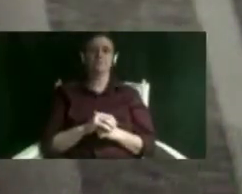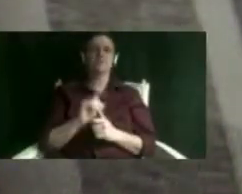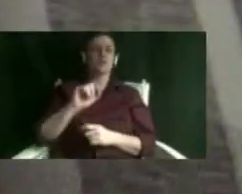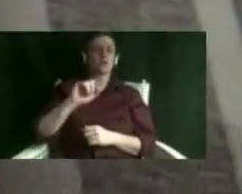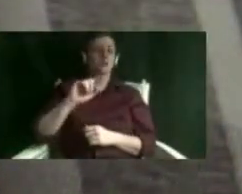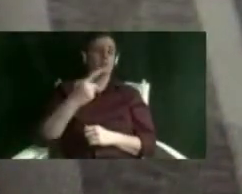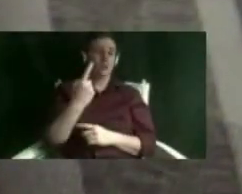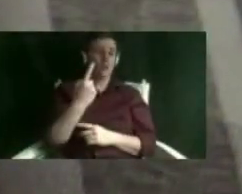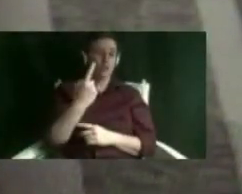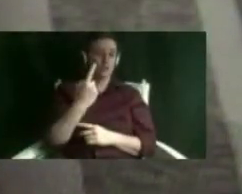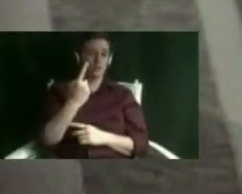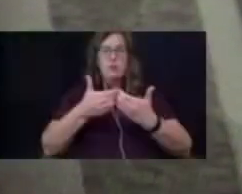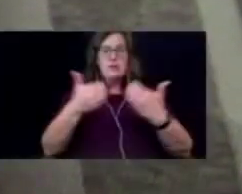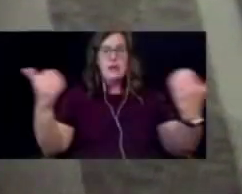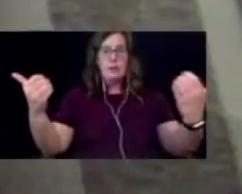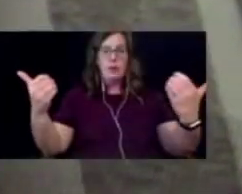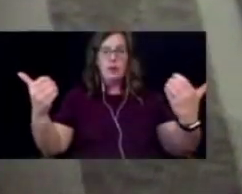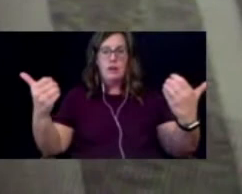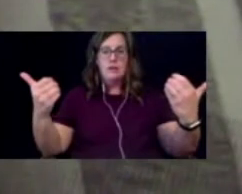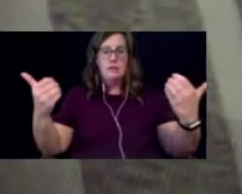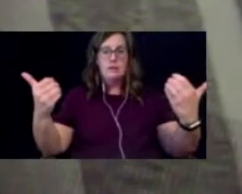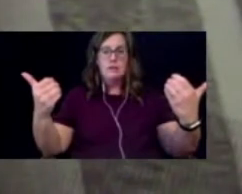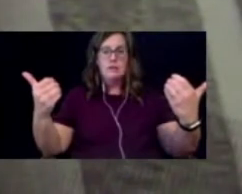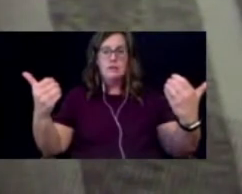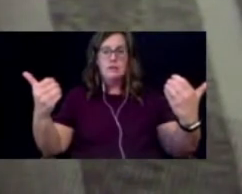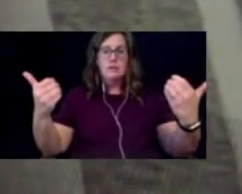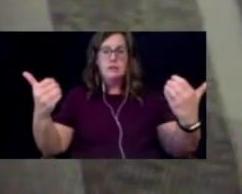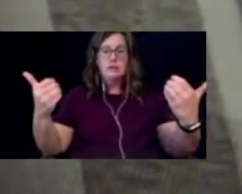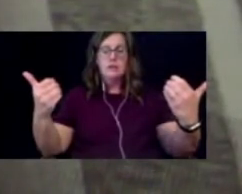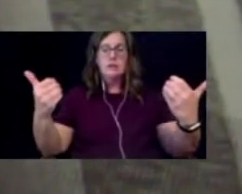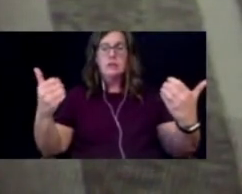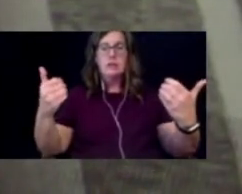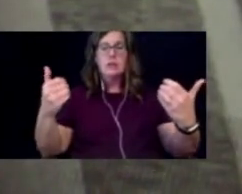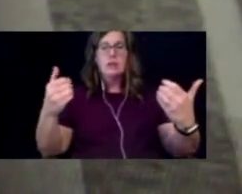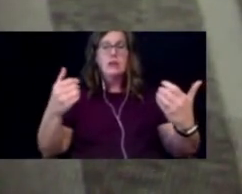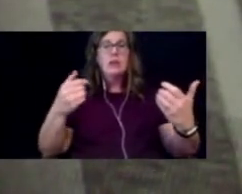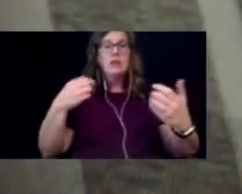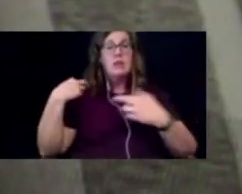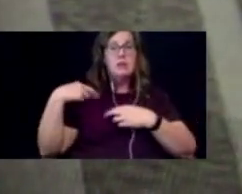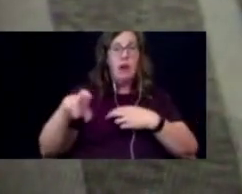the doctrine and the hierarchy from the people um there are some various faith communities that